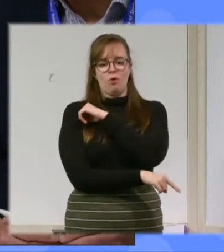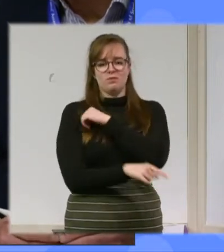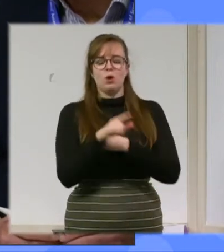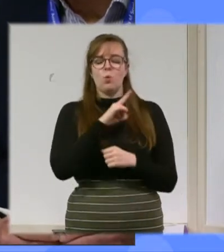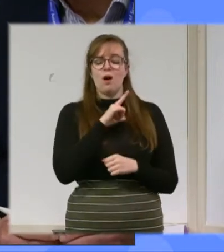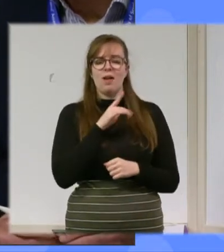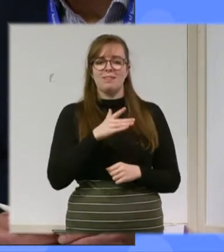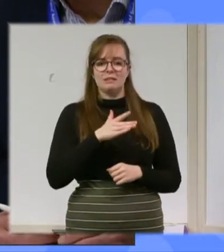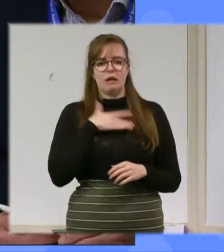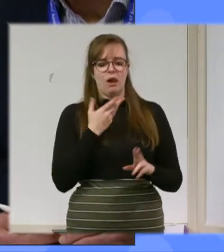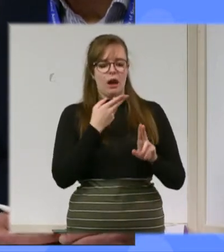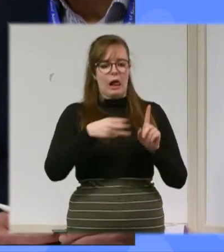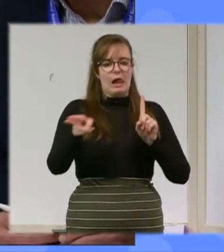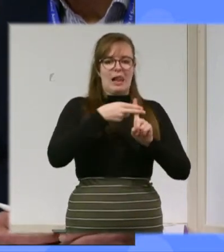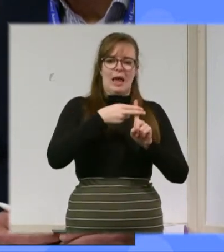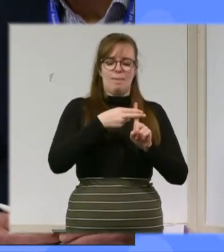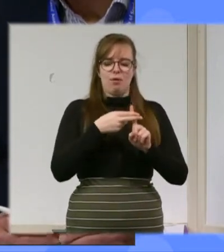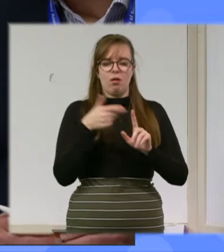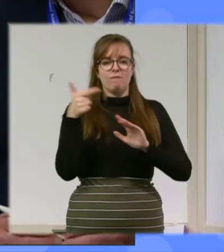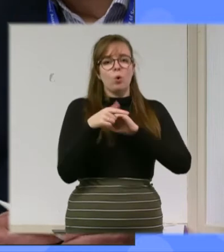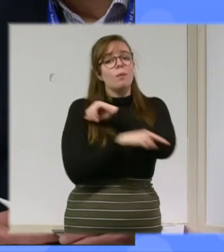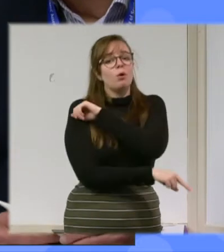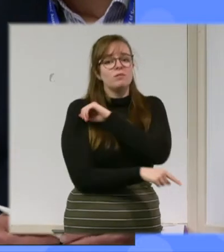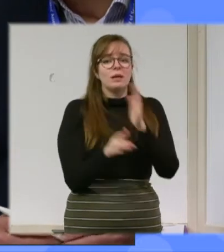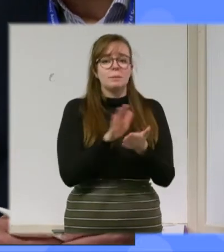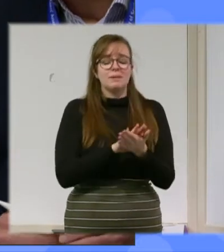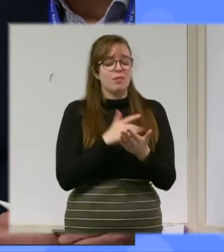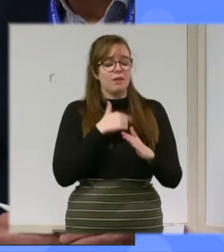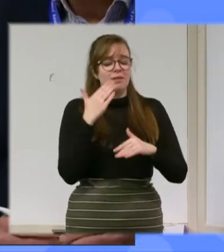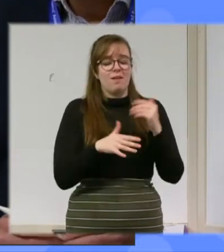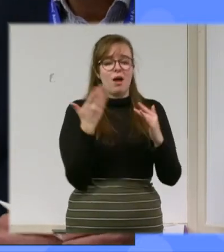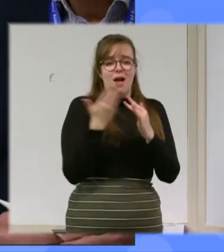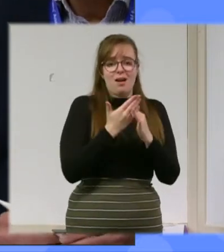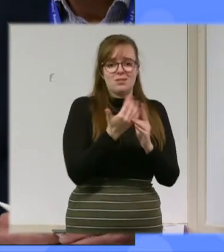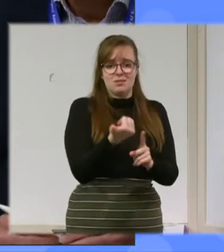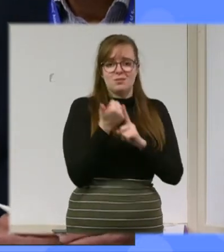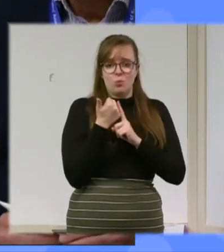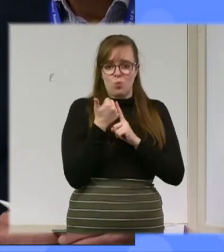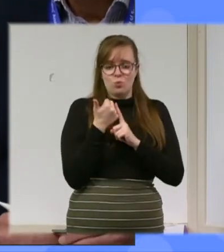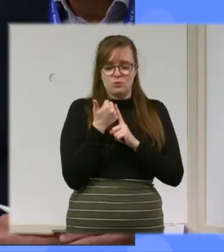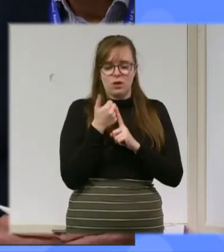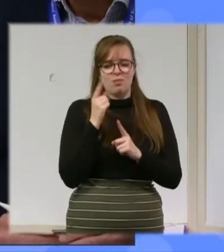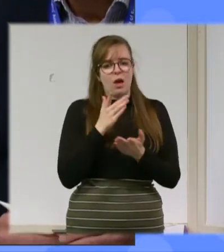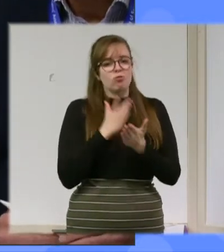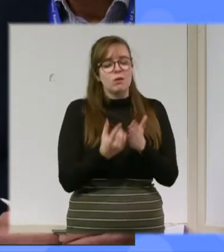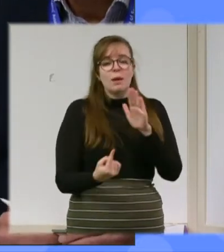like being labeled as in fuel poverty and so they weren't accessing the support that they needed there and that was really important so we've got to